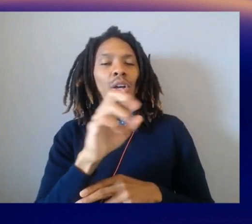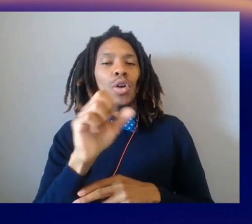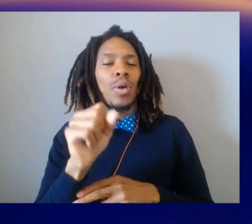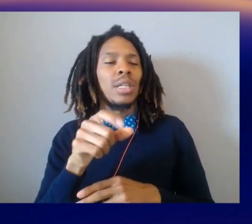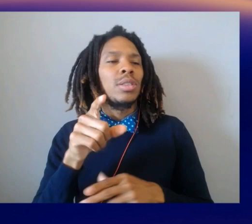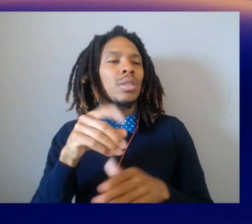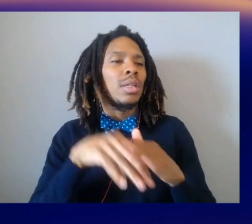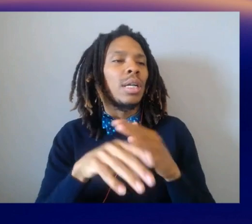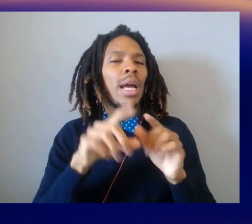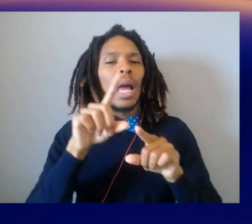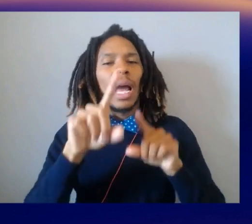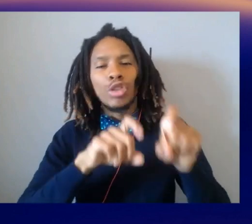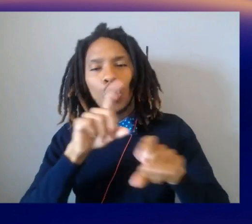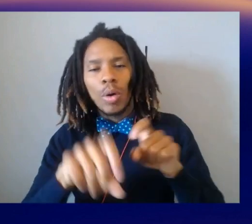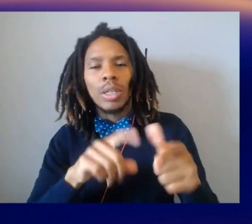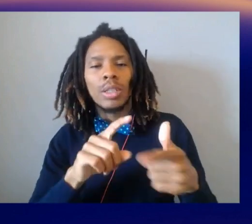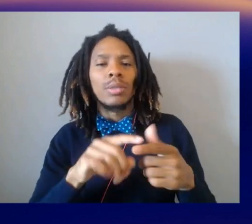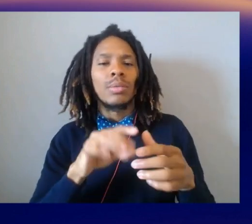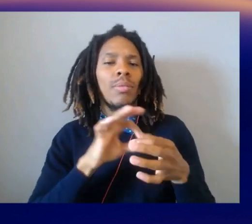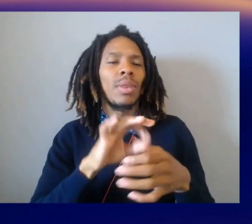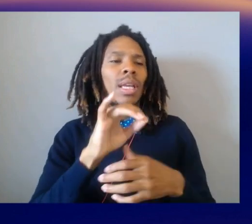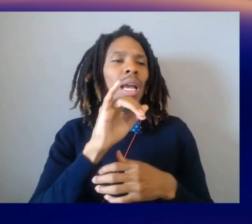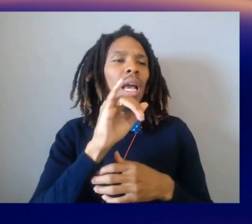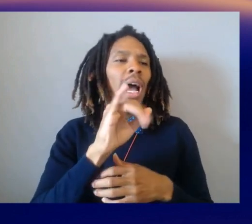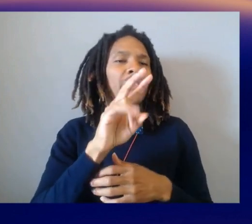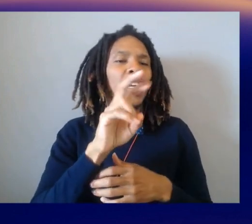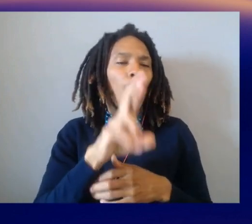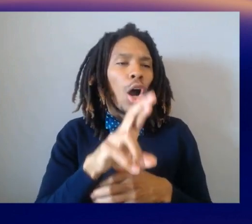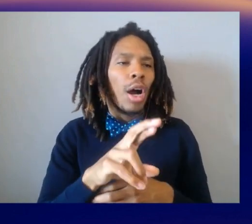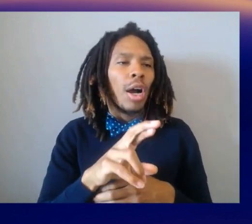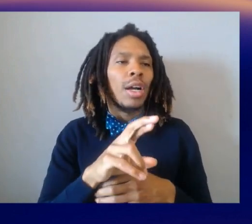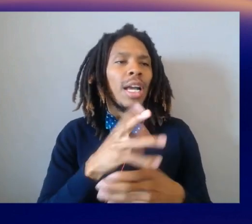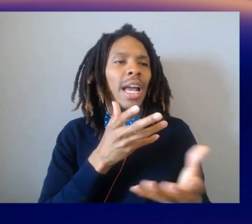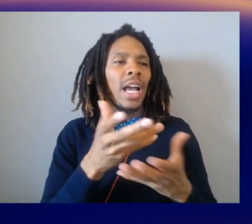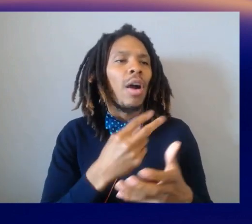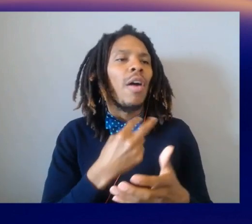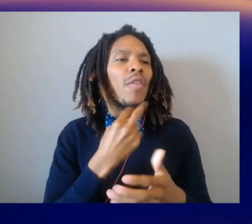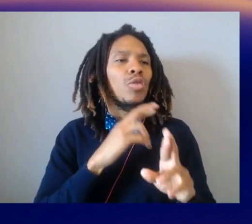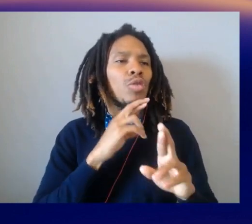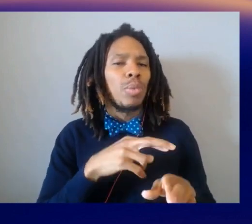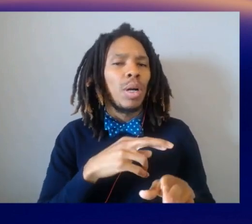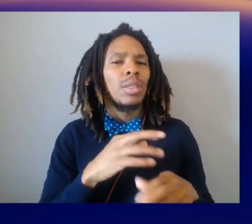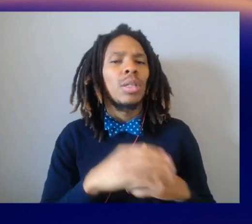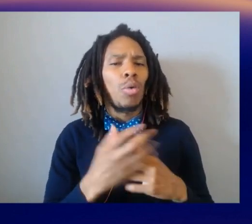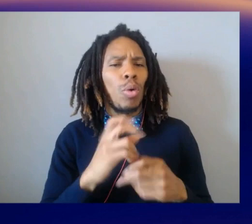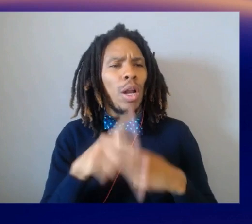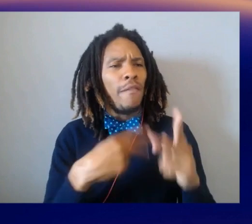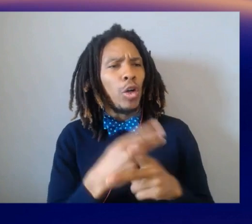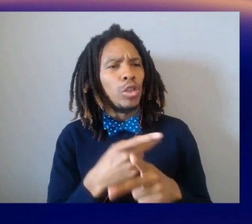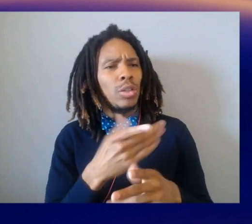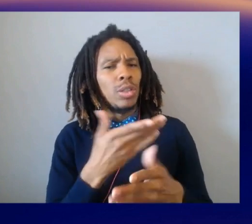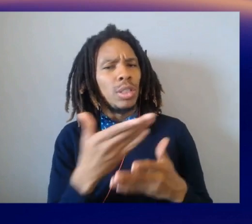prompting you for IVR interactive, voice response. We wanna version those things, and we want to be able to take them through a testing cycle.